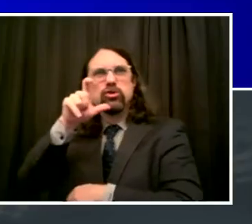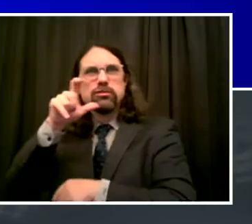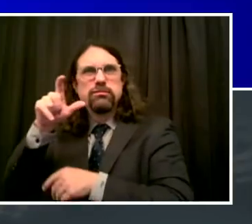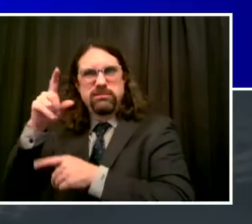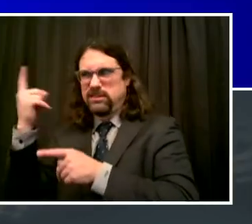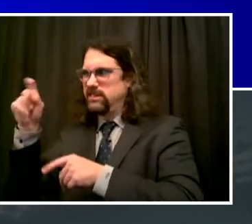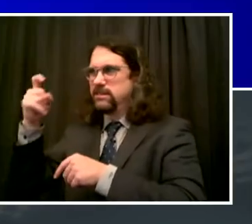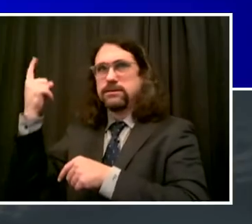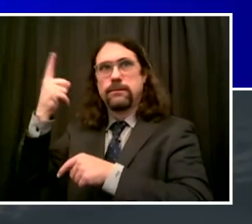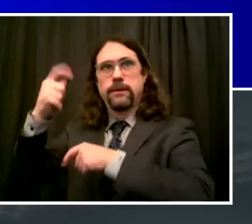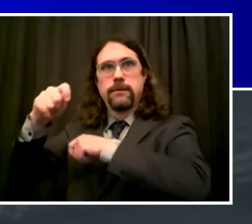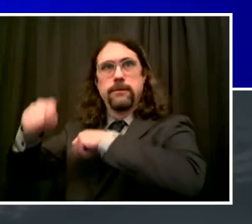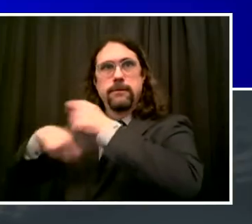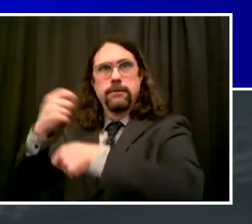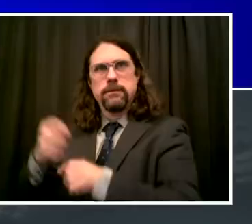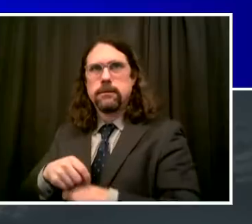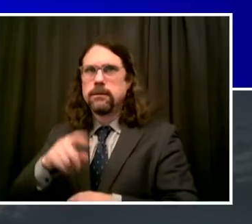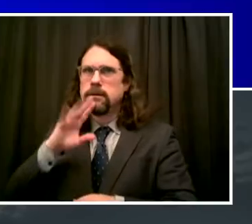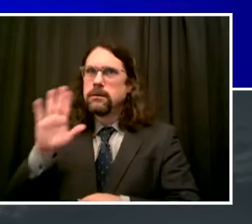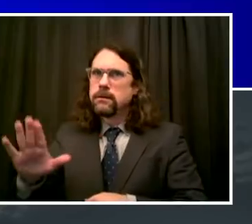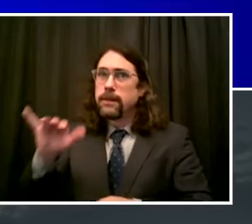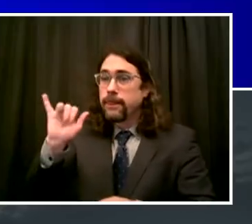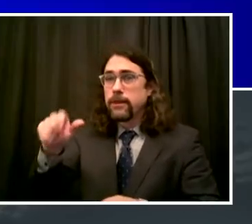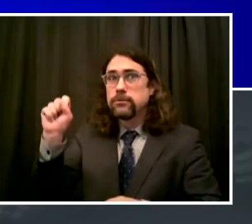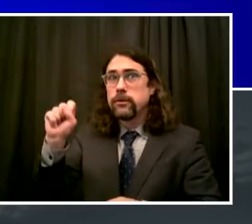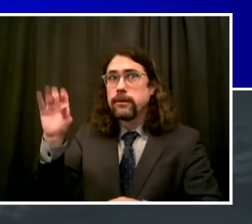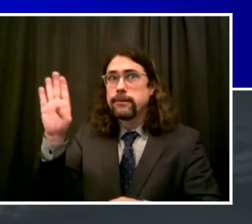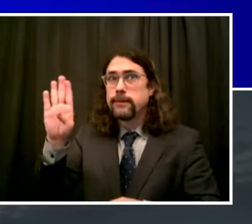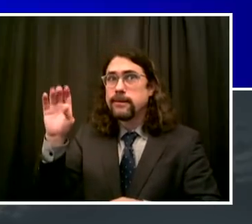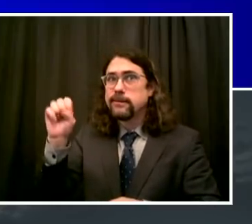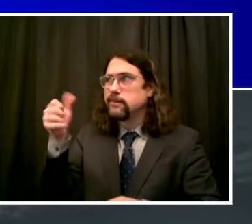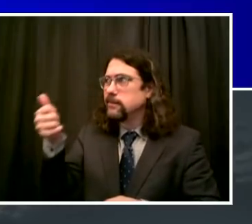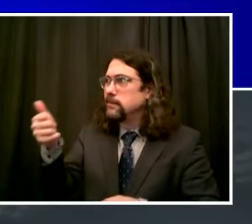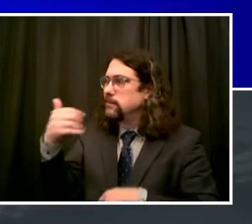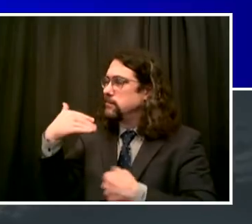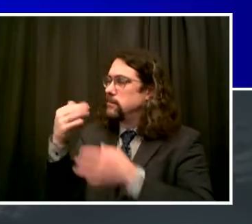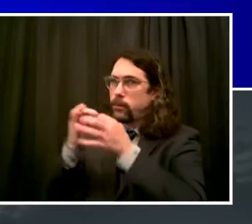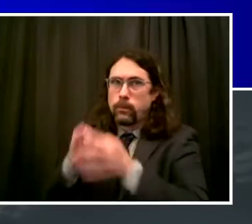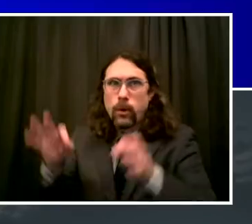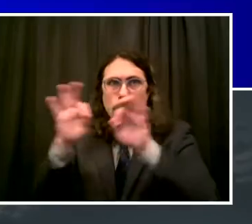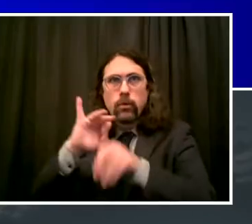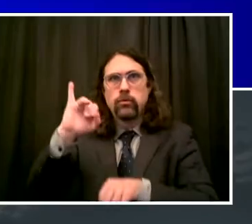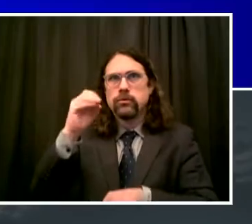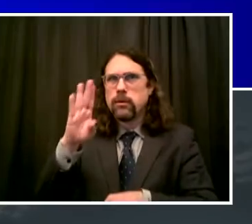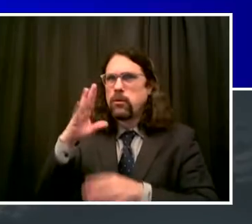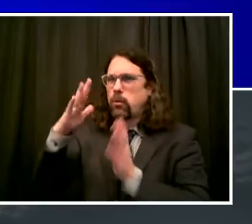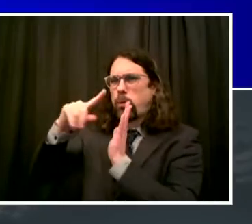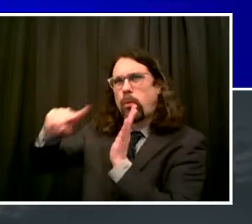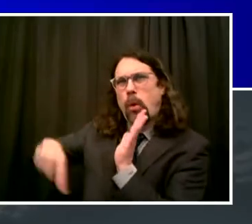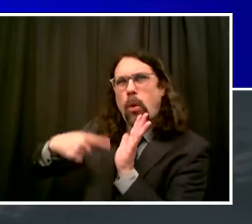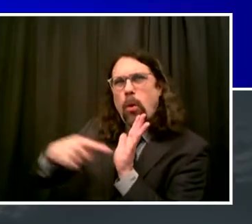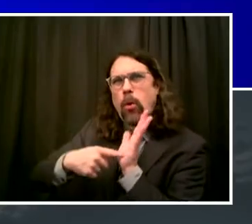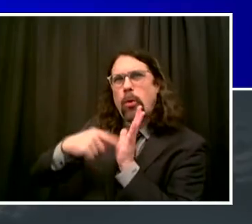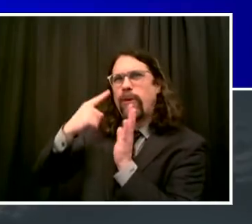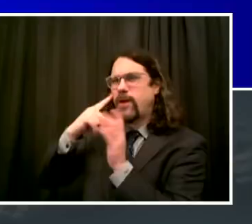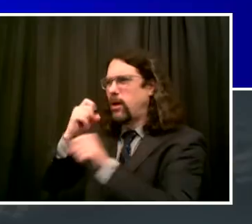AULL BUSEINSSE SRVCIES EEVRY DAY IS SOLVING PROBLEMS FOR SMALL IS FIGURG E WAYS TO HELP SMALL BUSINESSES. EVEN IN NORMAL